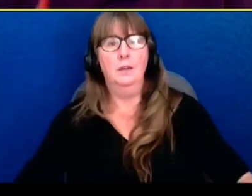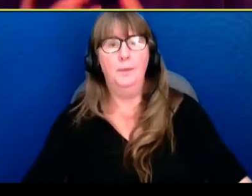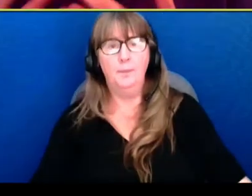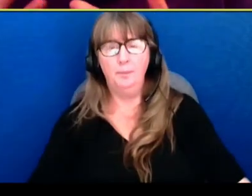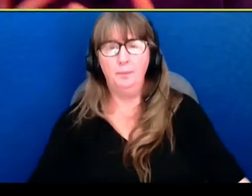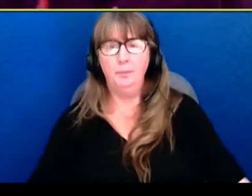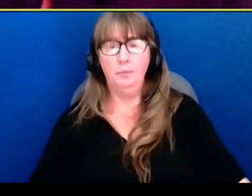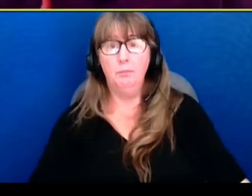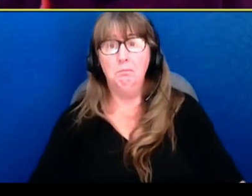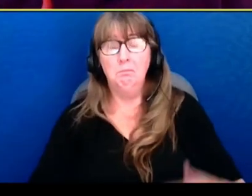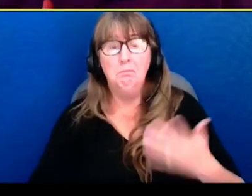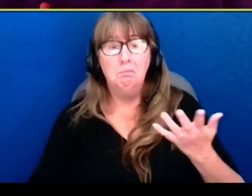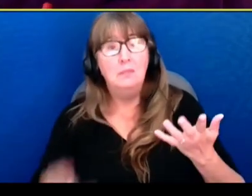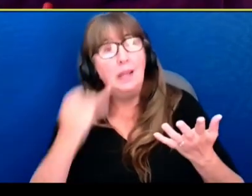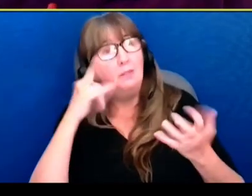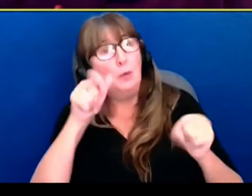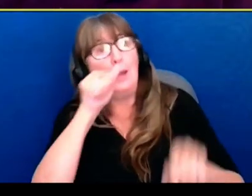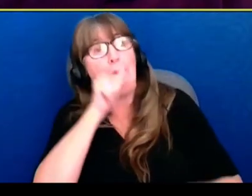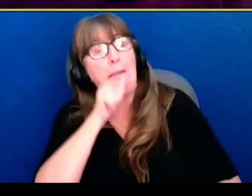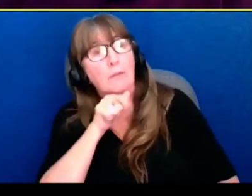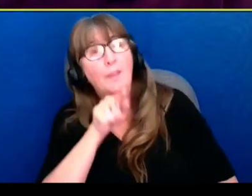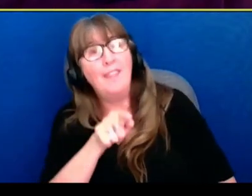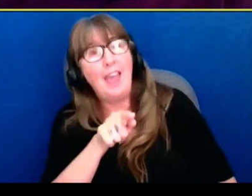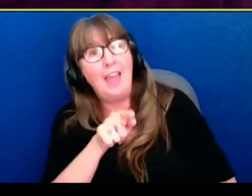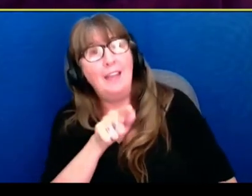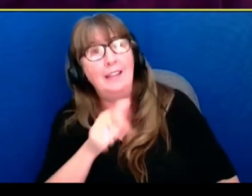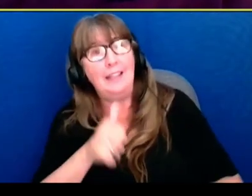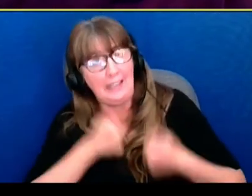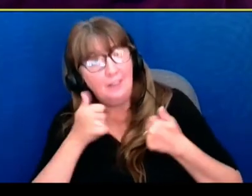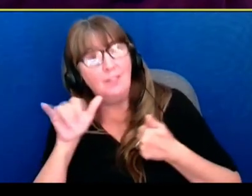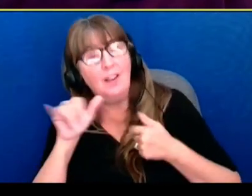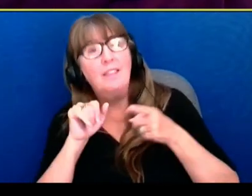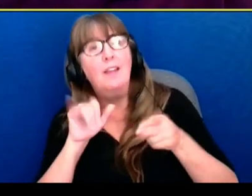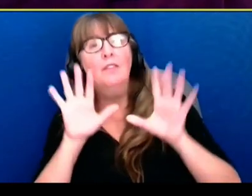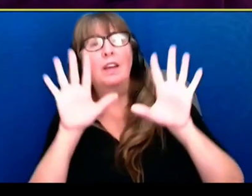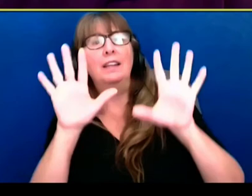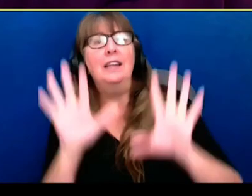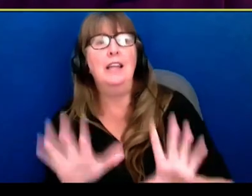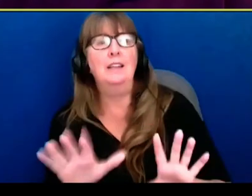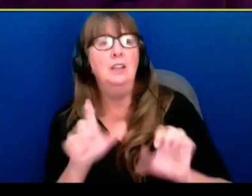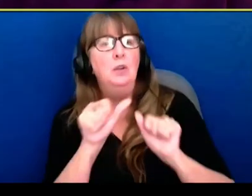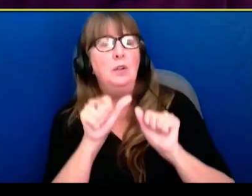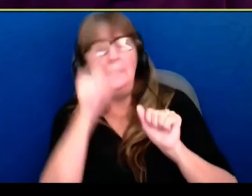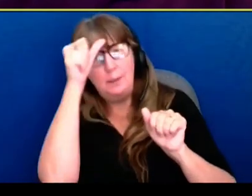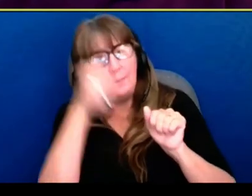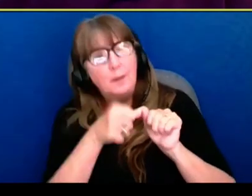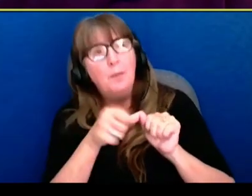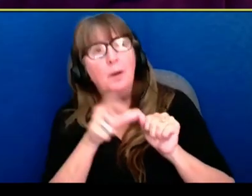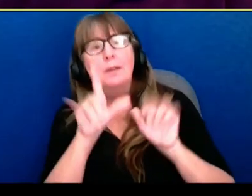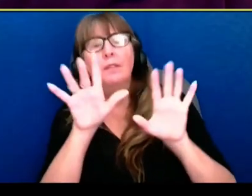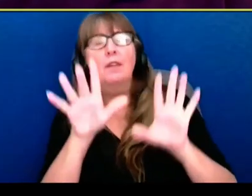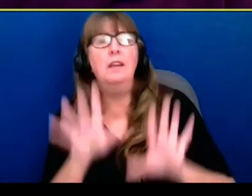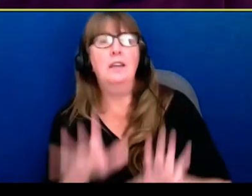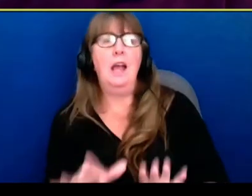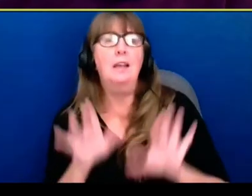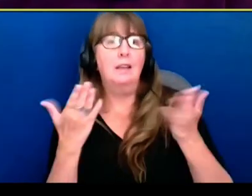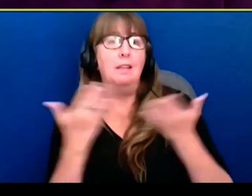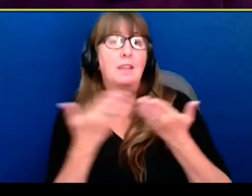I mean, if you can live with that and live that way, that's fantastic if you can keep that in mind that's a fantastic thing to do and kind of